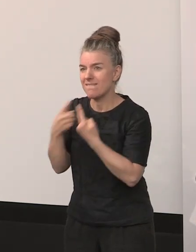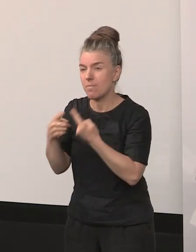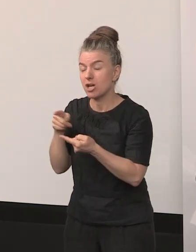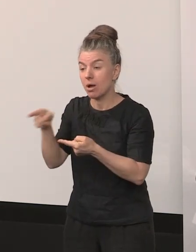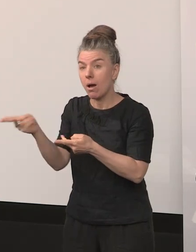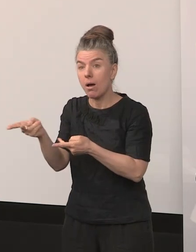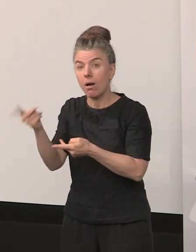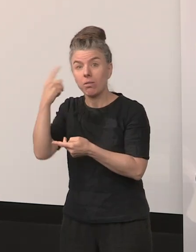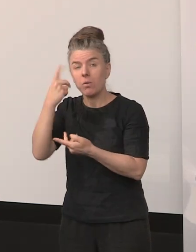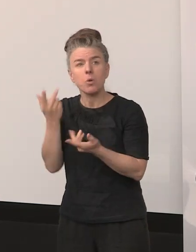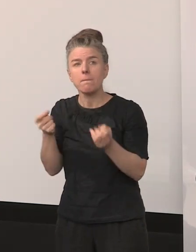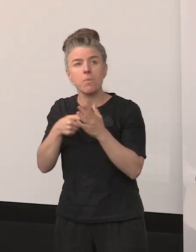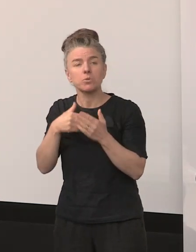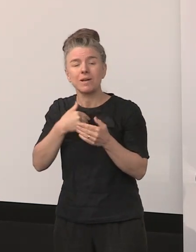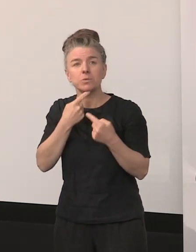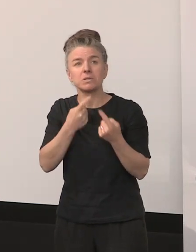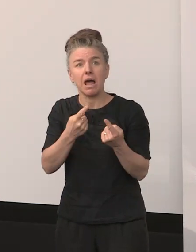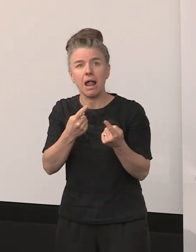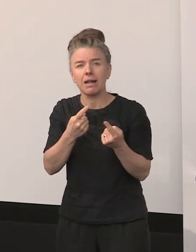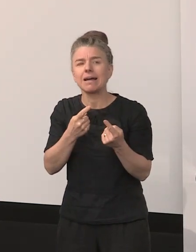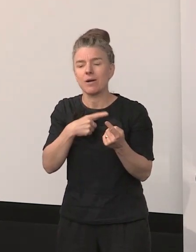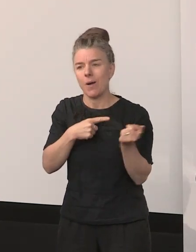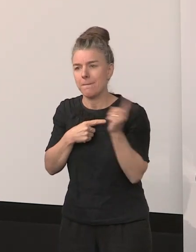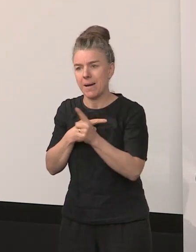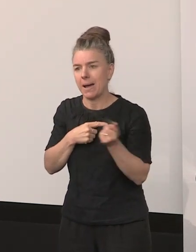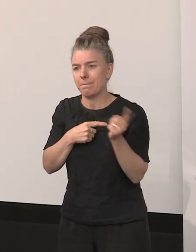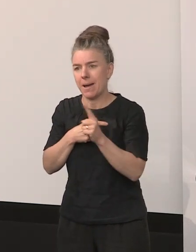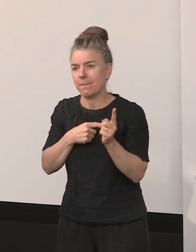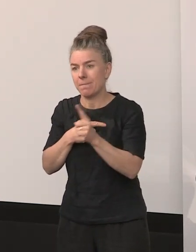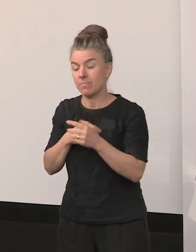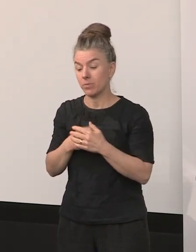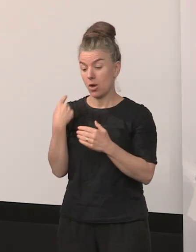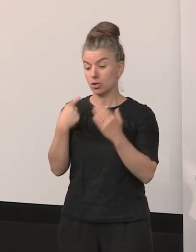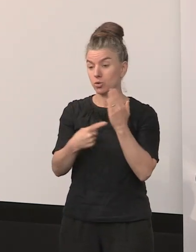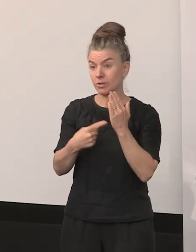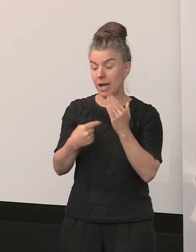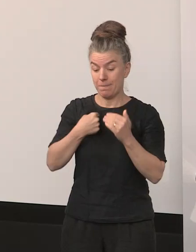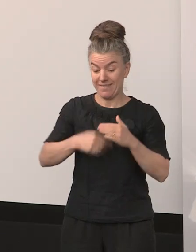because it does elicit additional information that people may not have recalled or they may not have thought